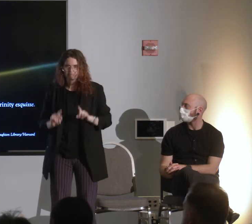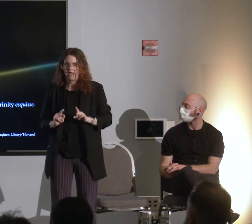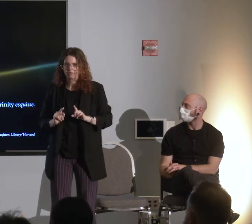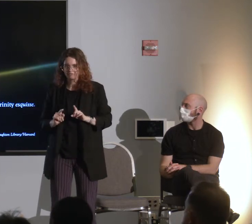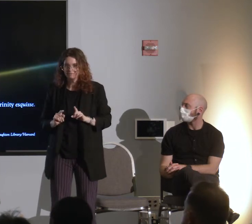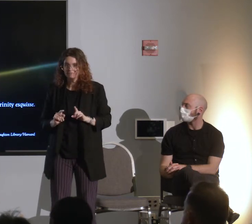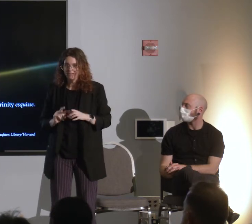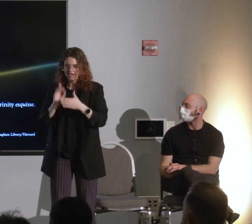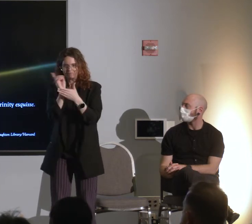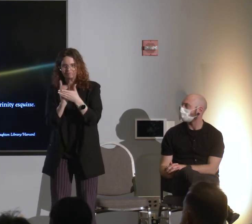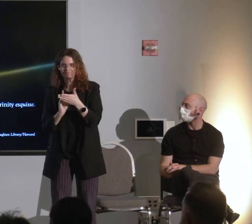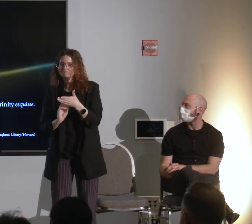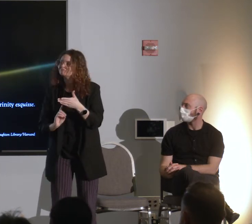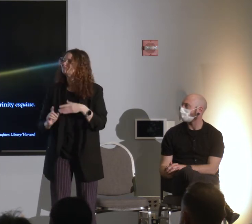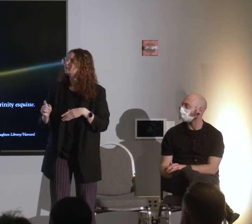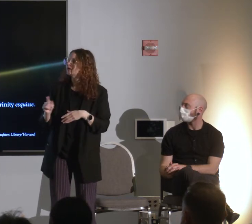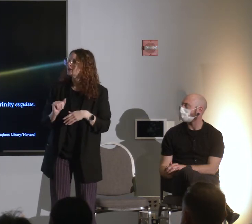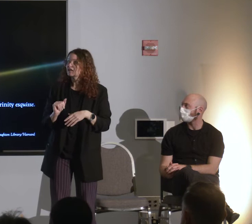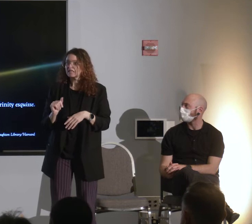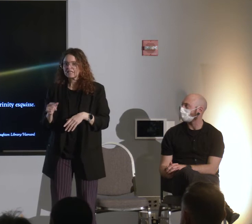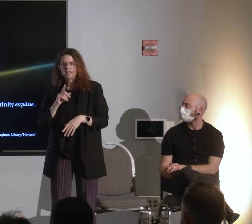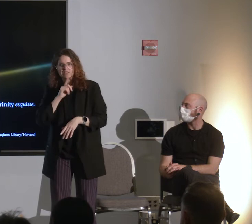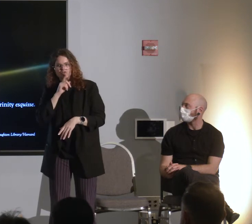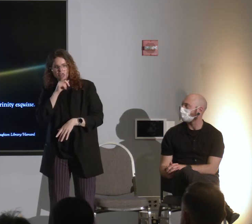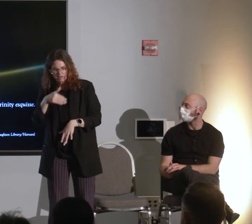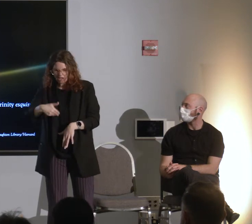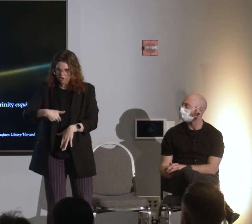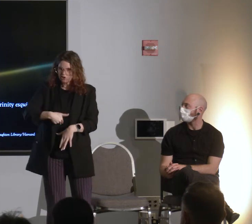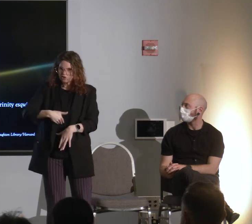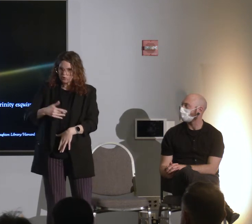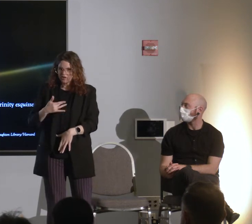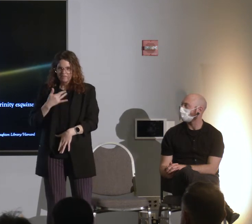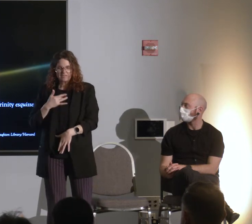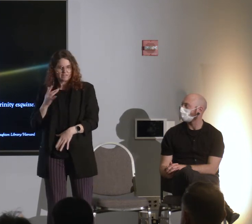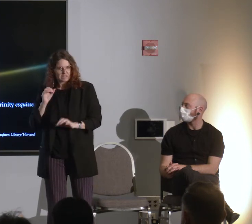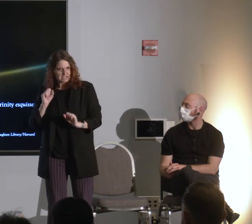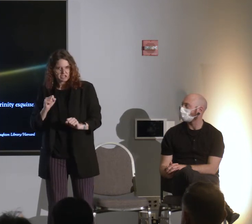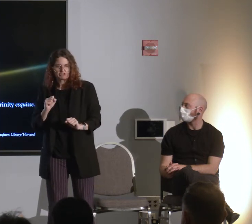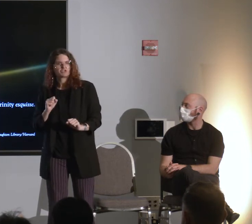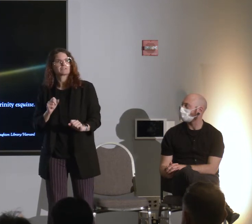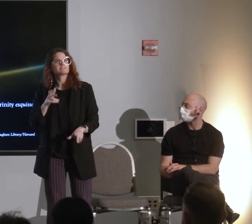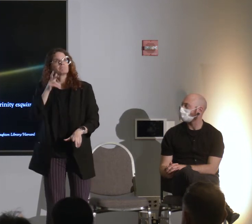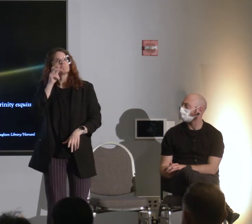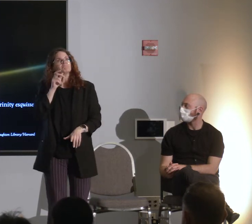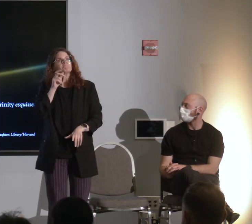As one young friend explained, Richardson had a rare intuitive sense that enabled him to strike at the foundation and